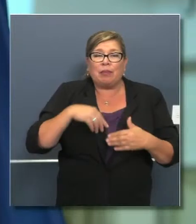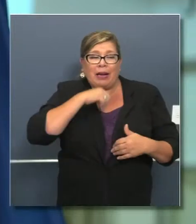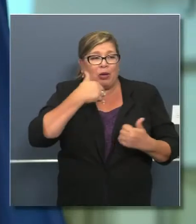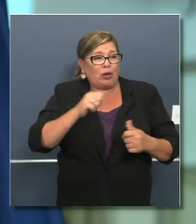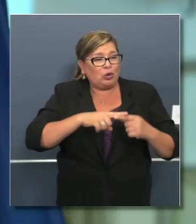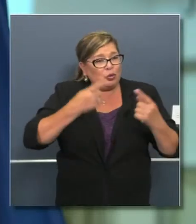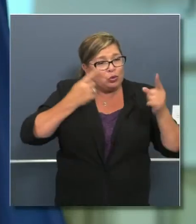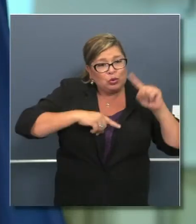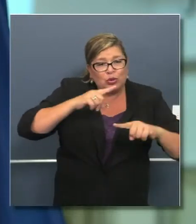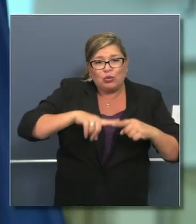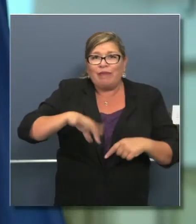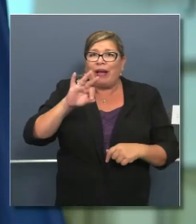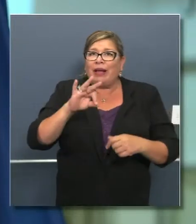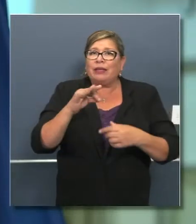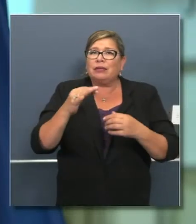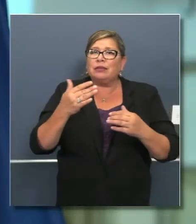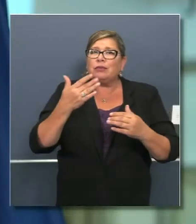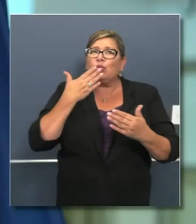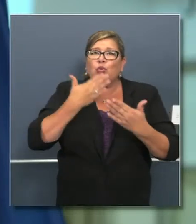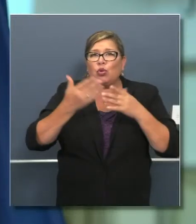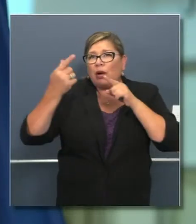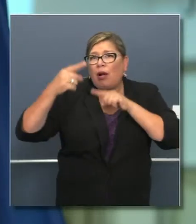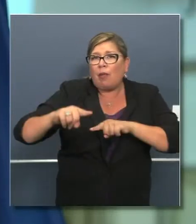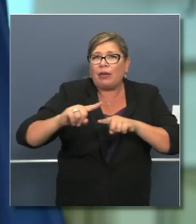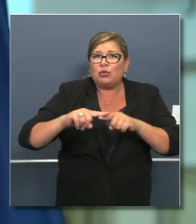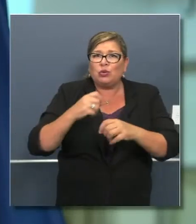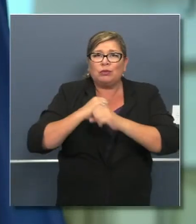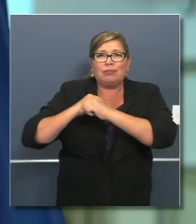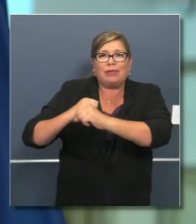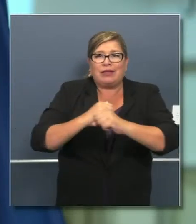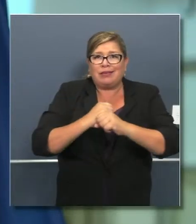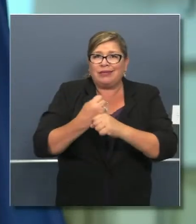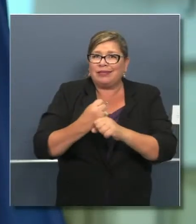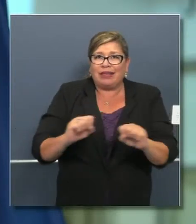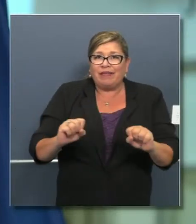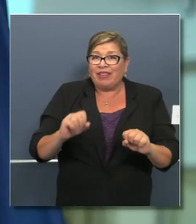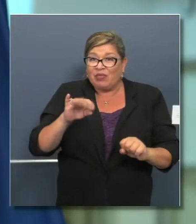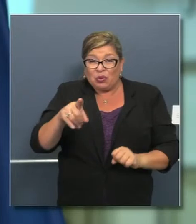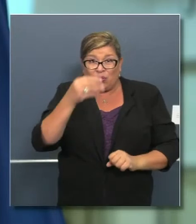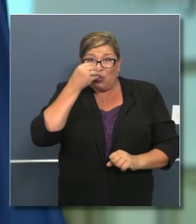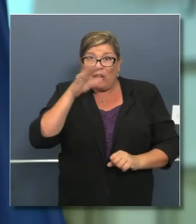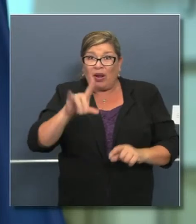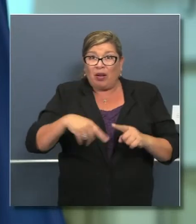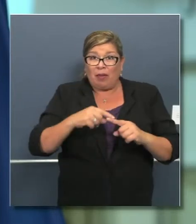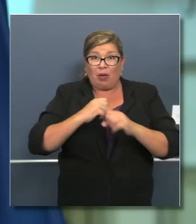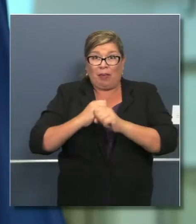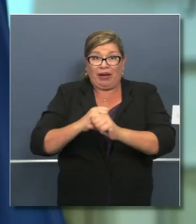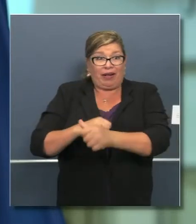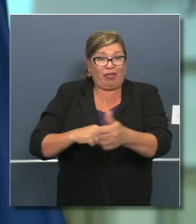people safe and to keep people healthy if you're unwilling to keep people safe and keep people